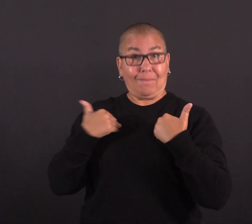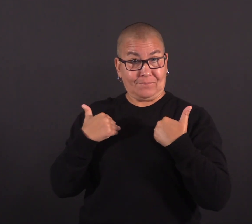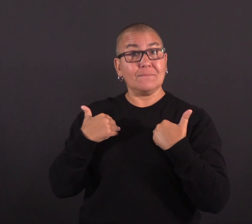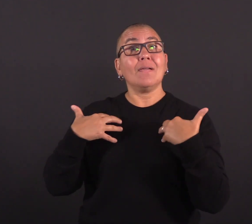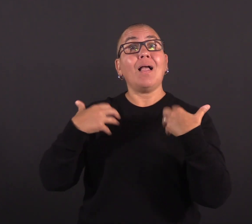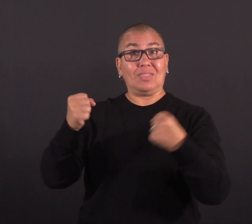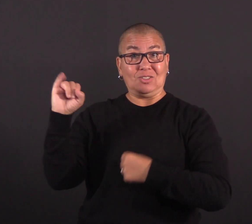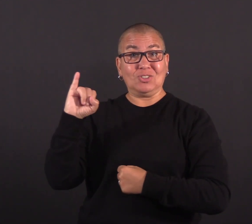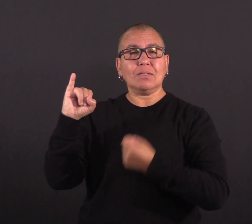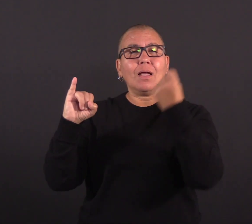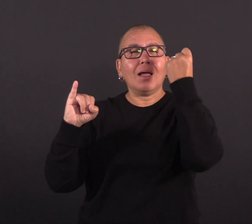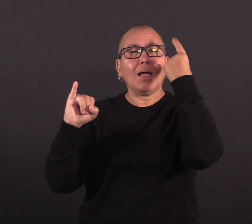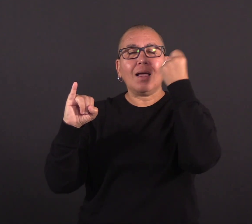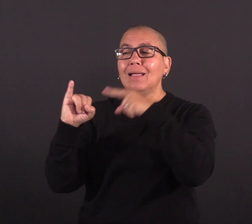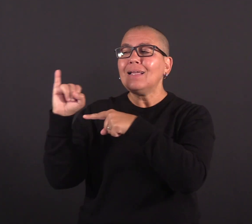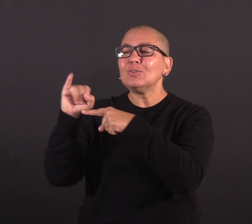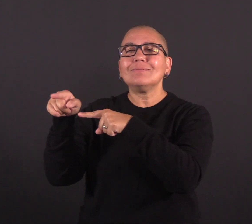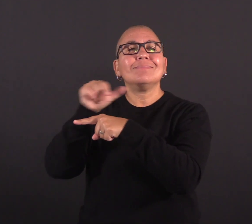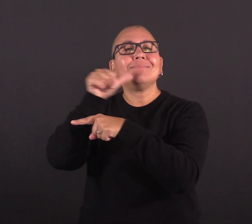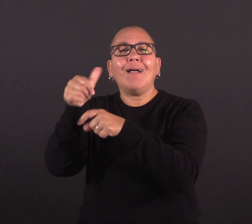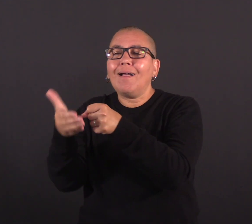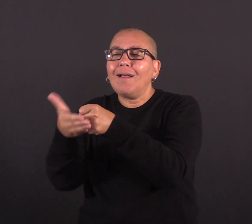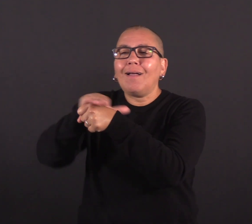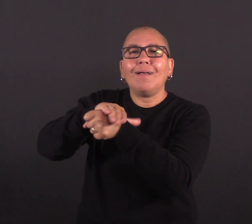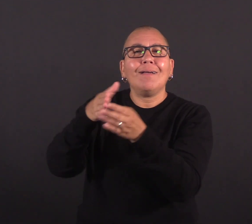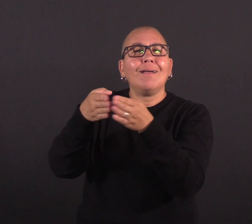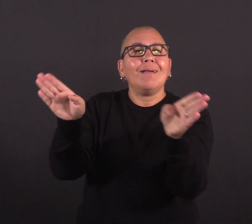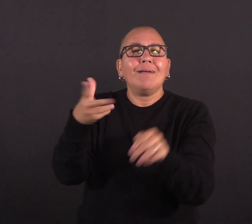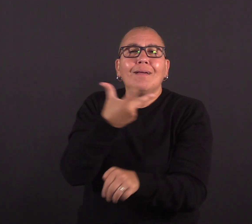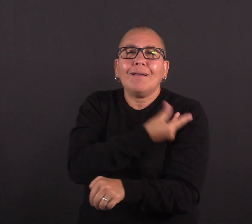Underinsured means the child has health insurance, but it